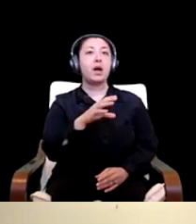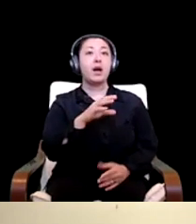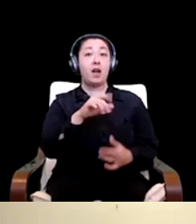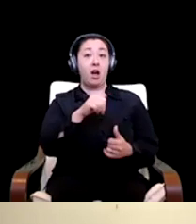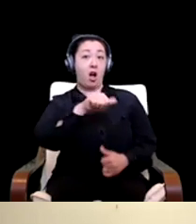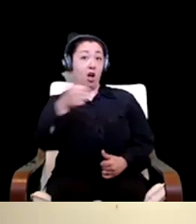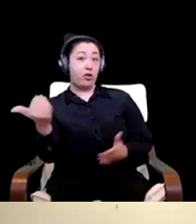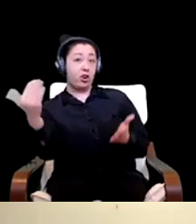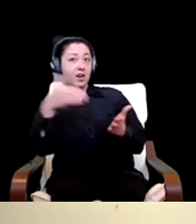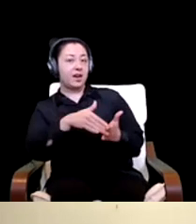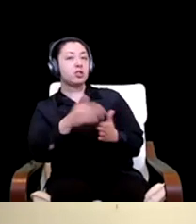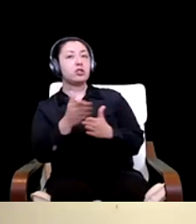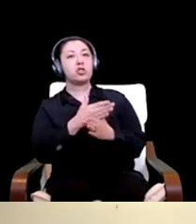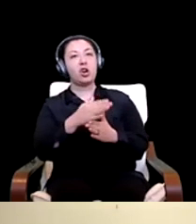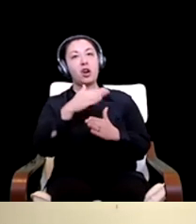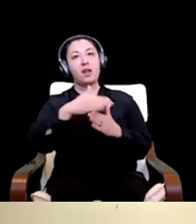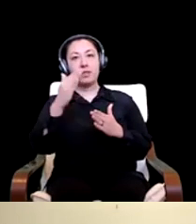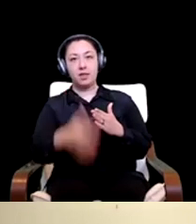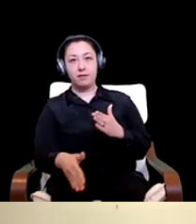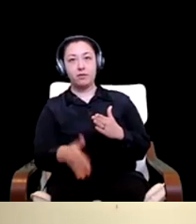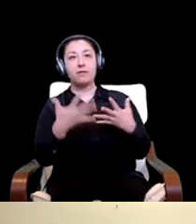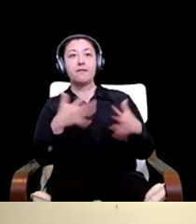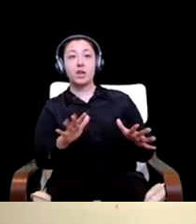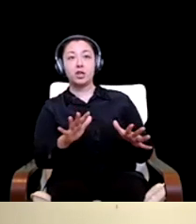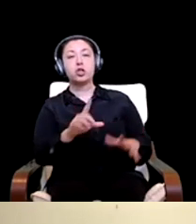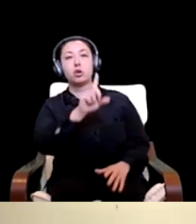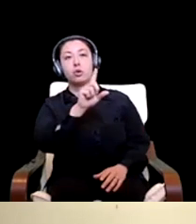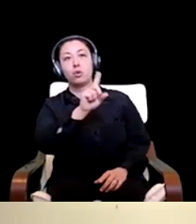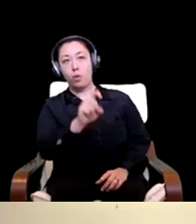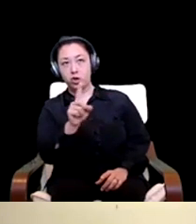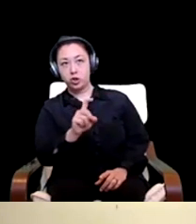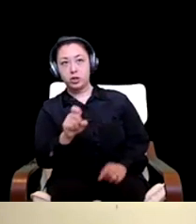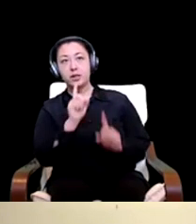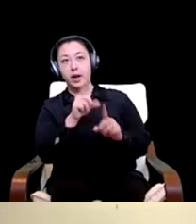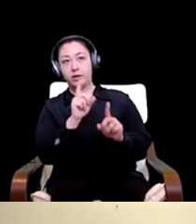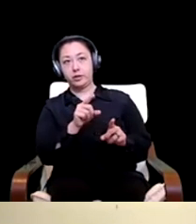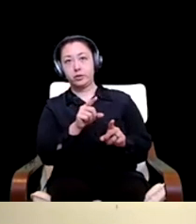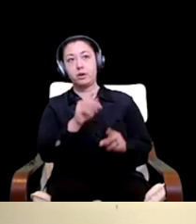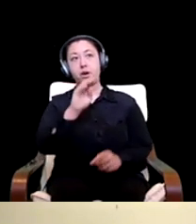of the question and answer portion of the presentation. Megan will share that on Zoom,